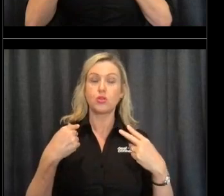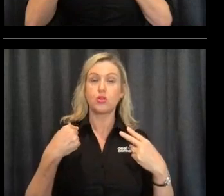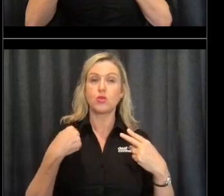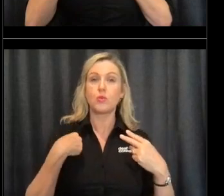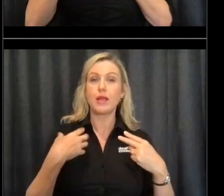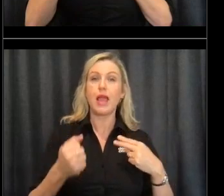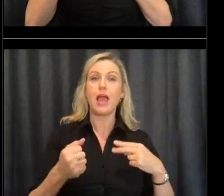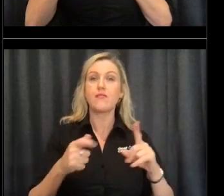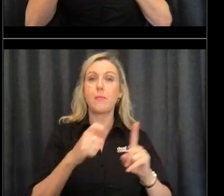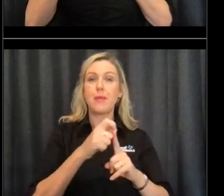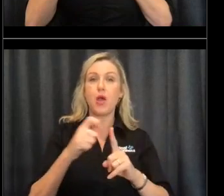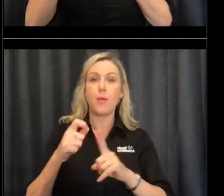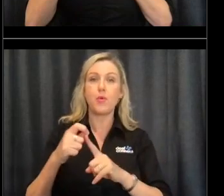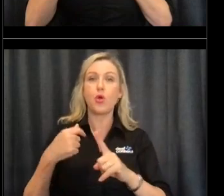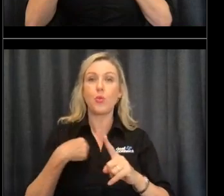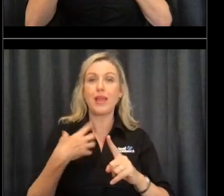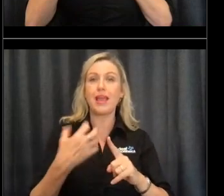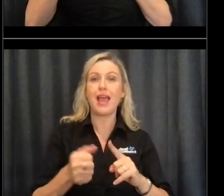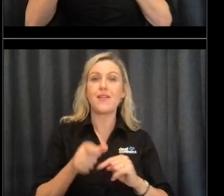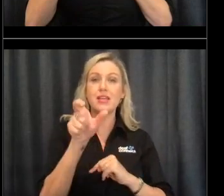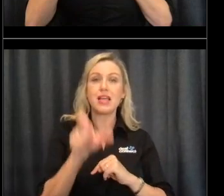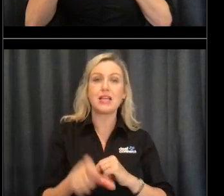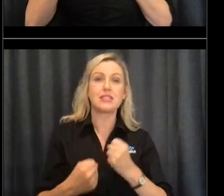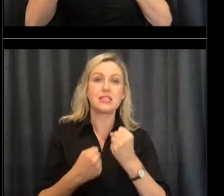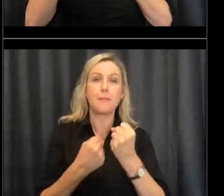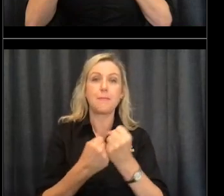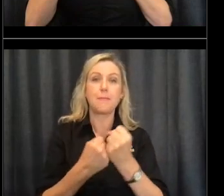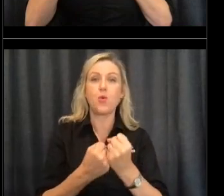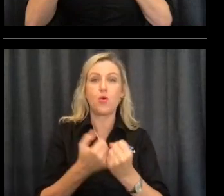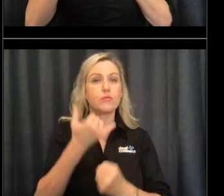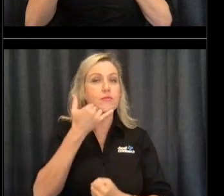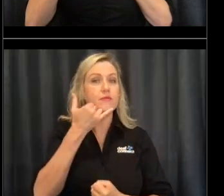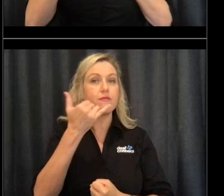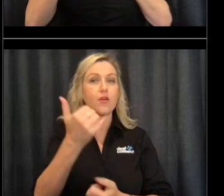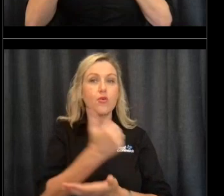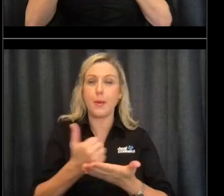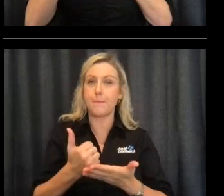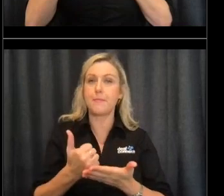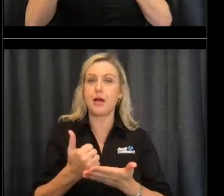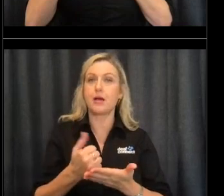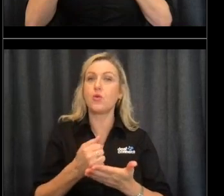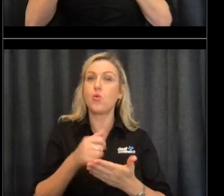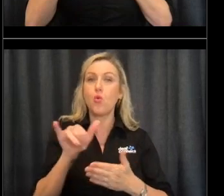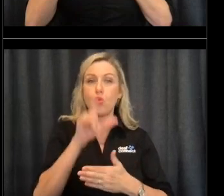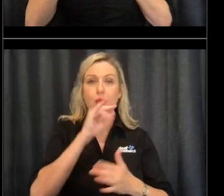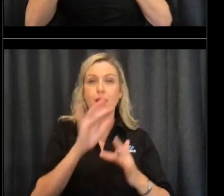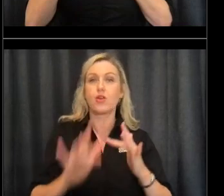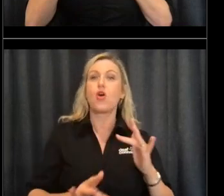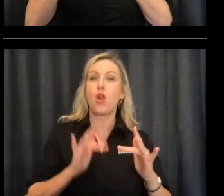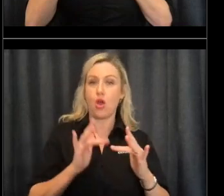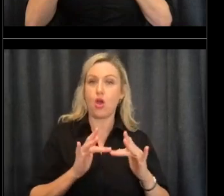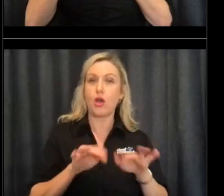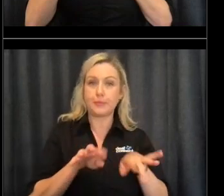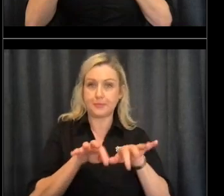support line that you can do online. I also encourage you to just download the hand-outs.